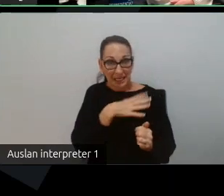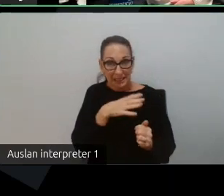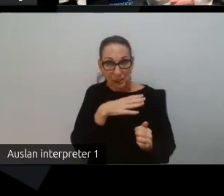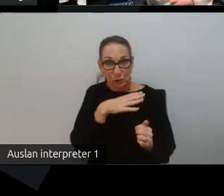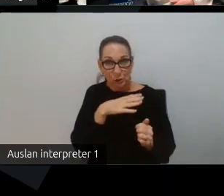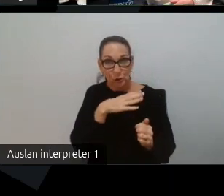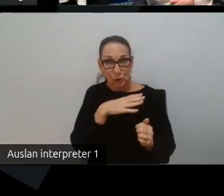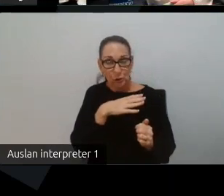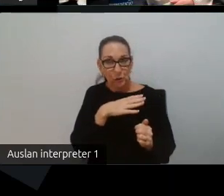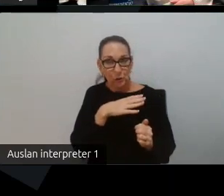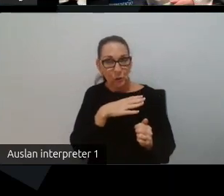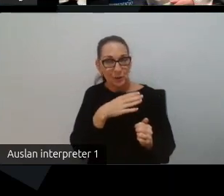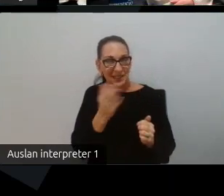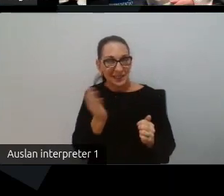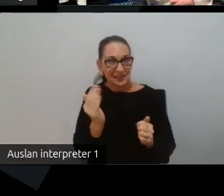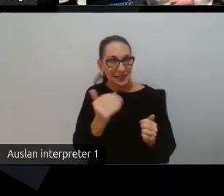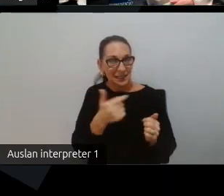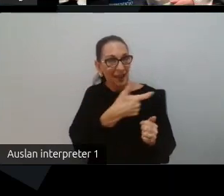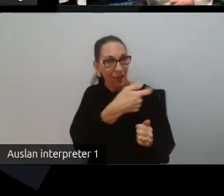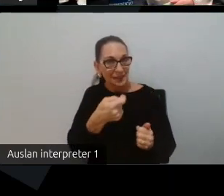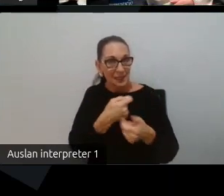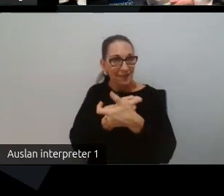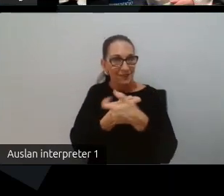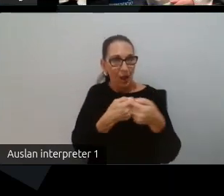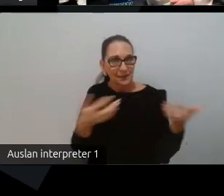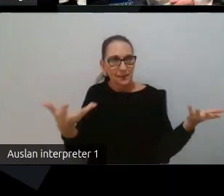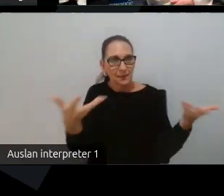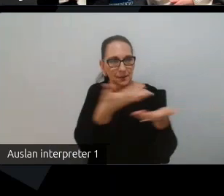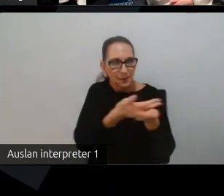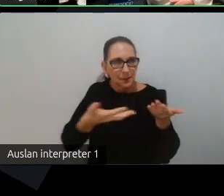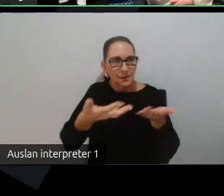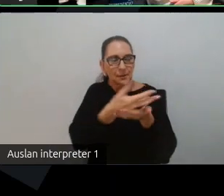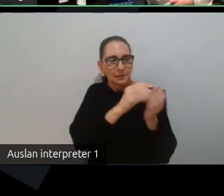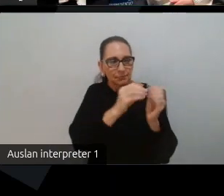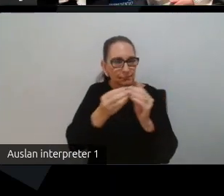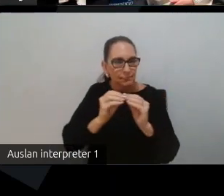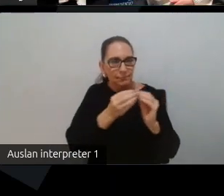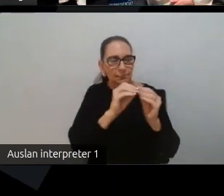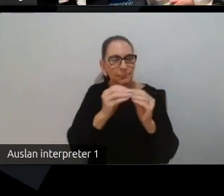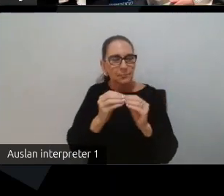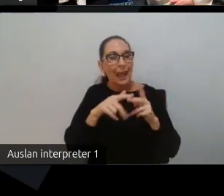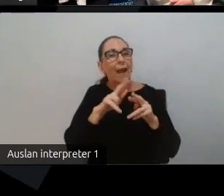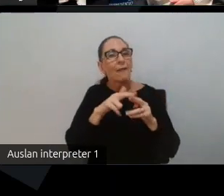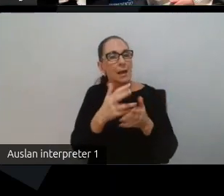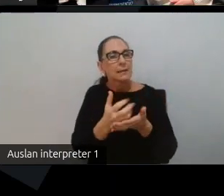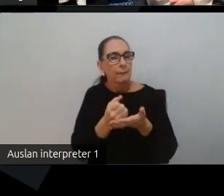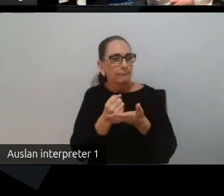other party to participate in dispute resolution where it's safe to do so. So you can see that that